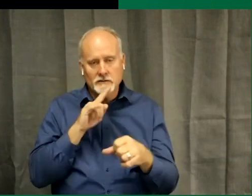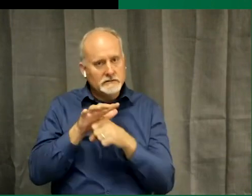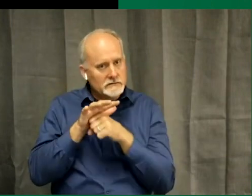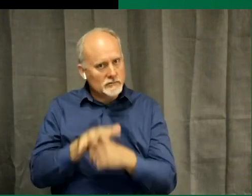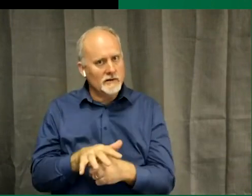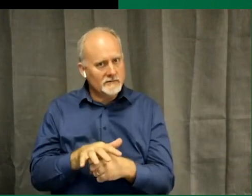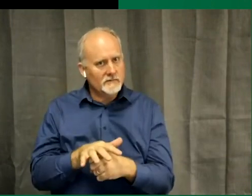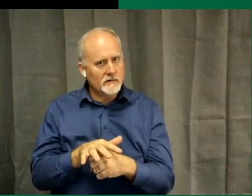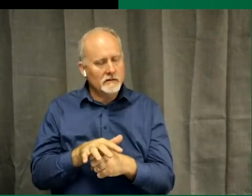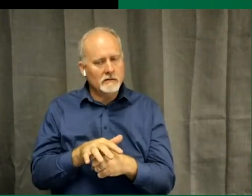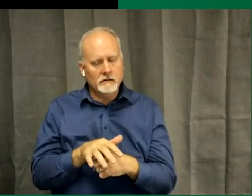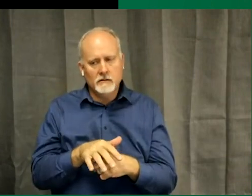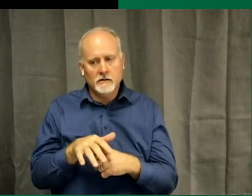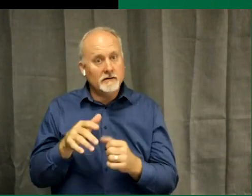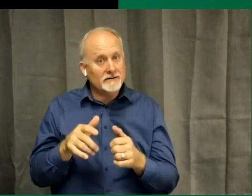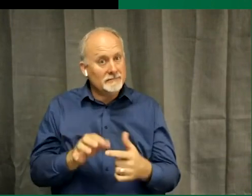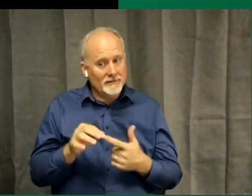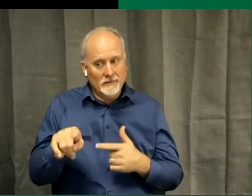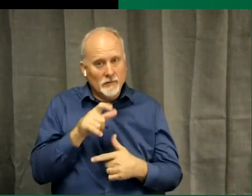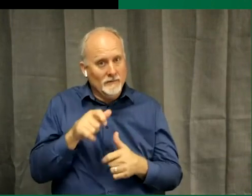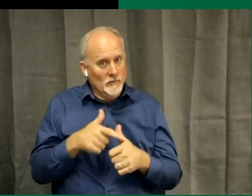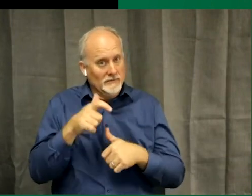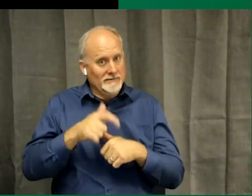especially students who are first-time voters during this presidential election